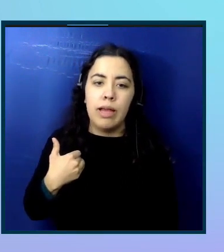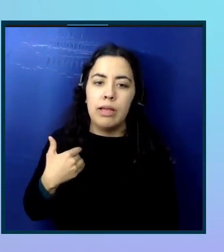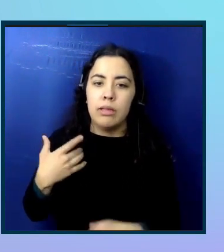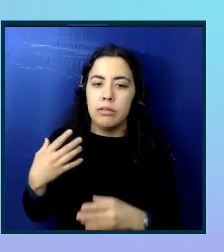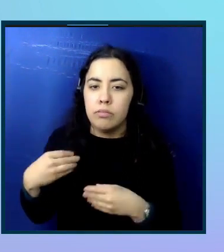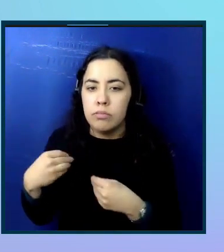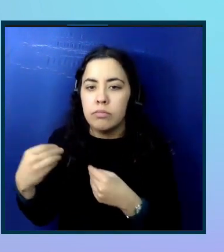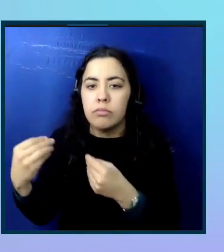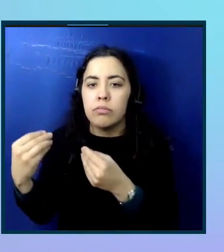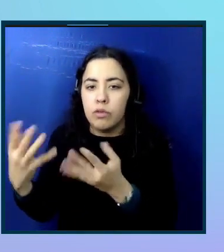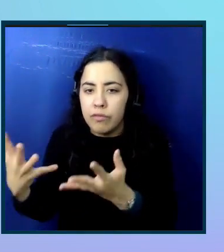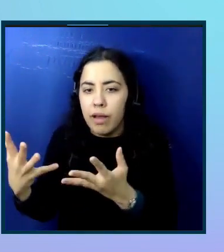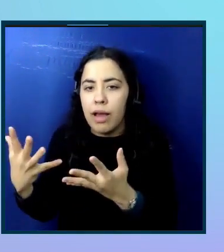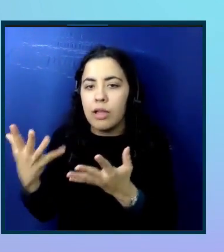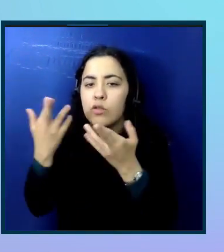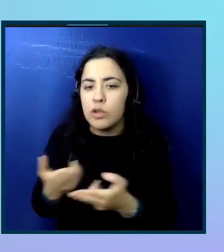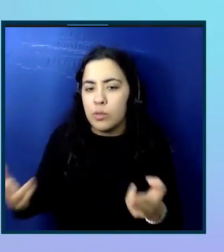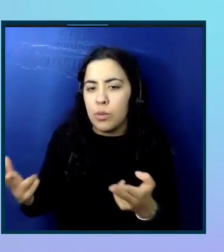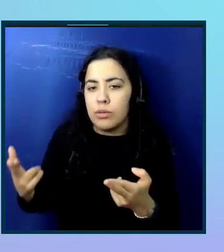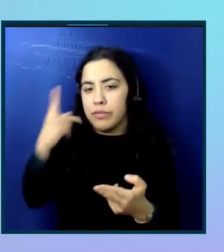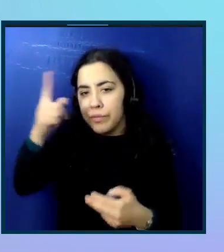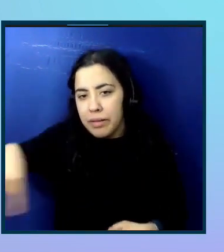So, I have tapped into that resource,